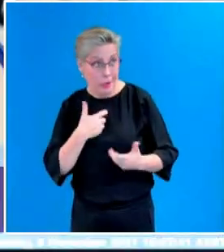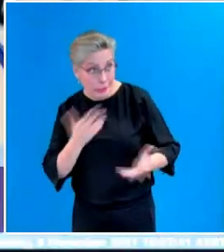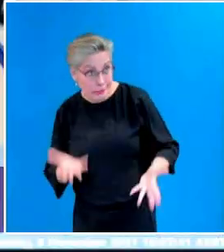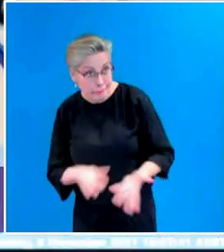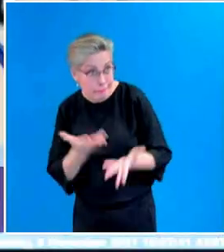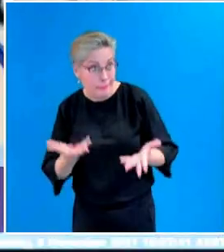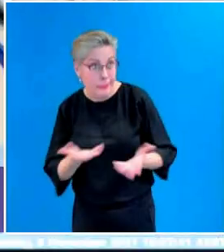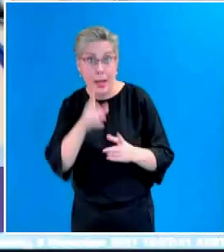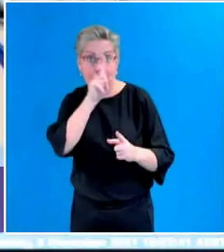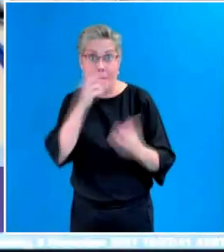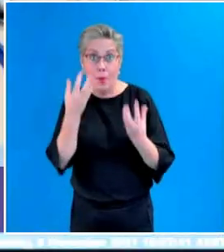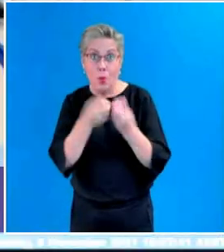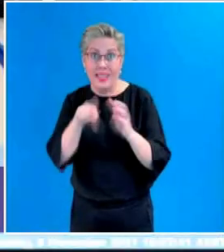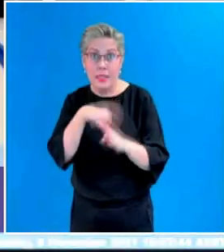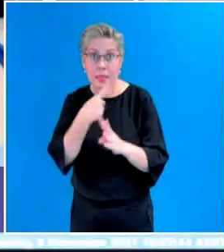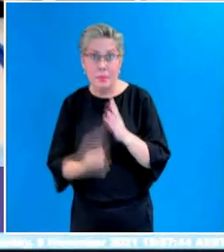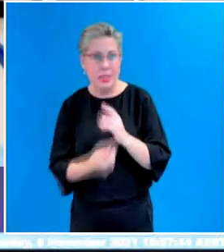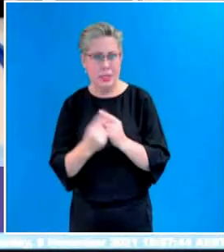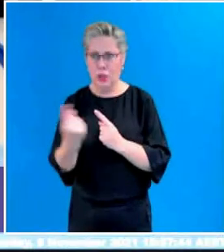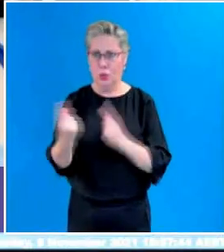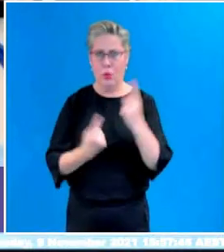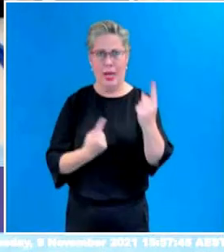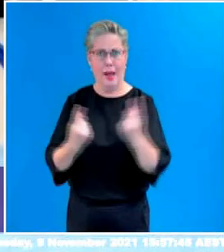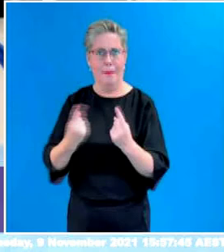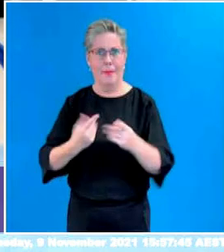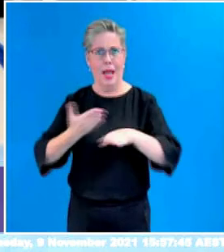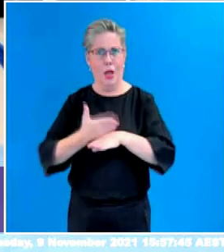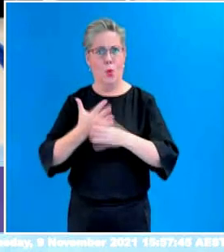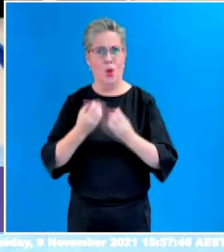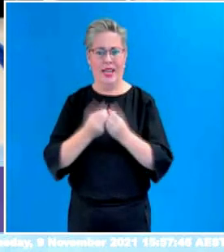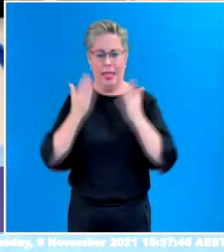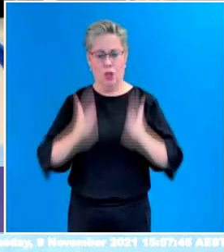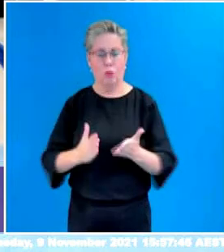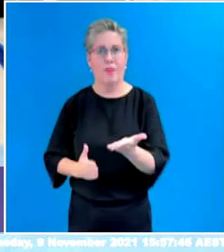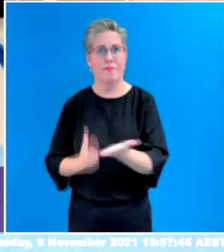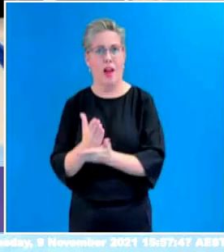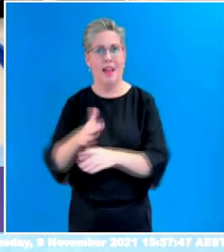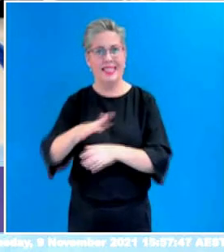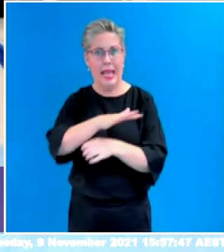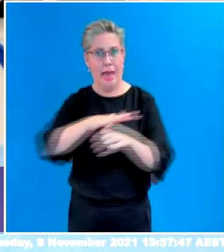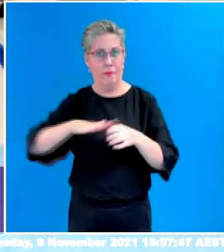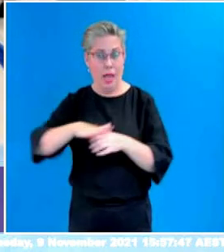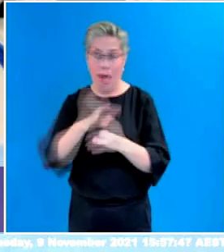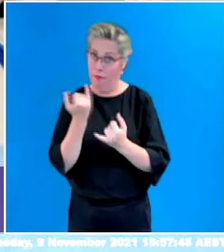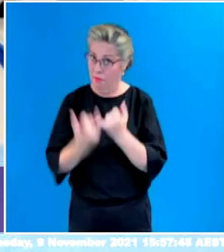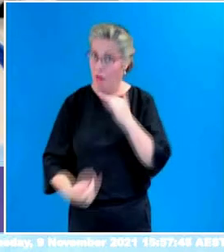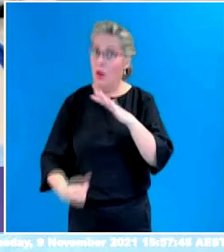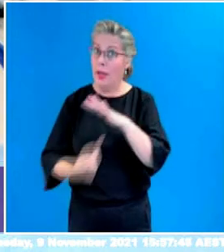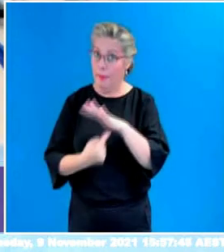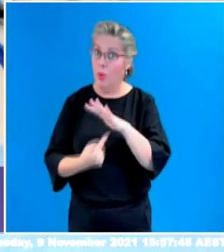in our human rights area. We think it is very important to have that lived experience of disability to